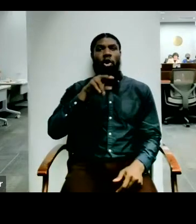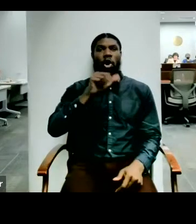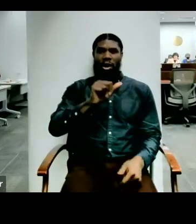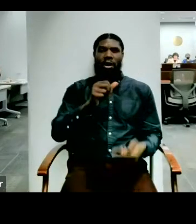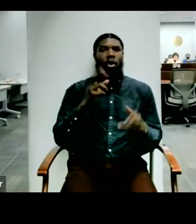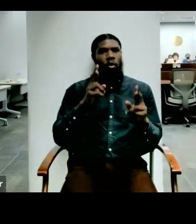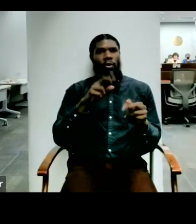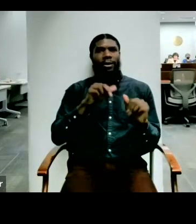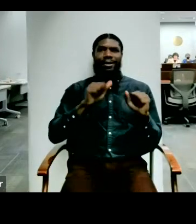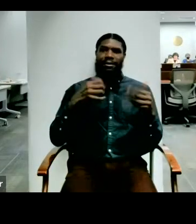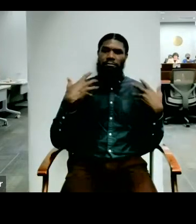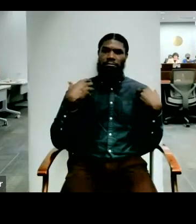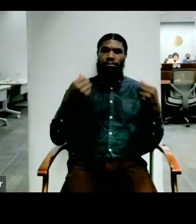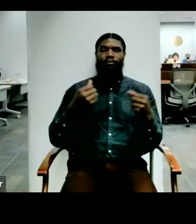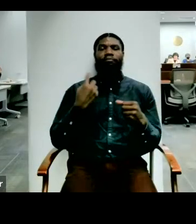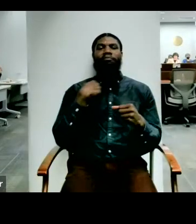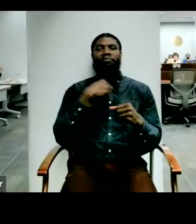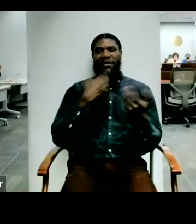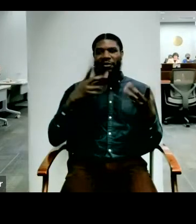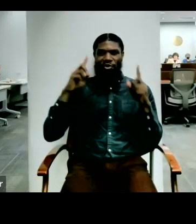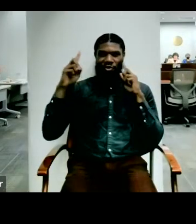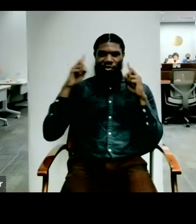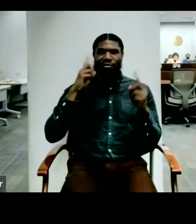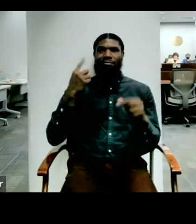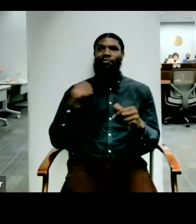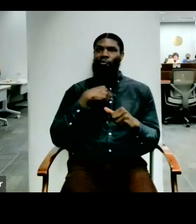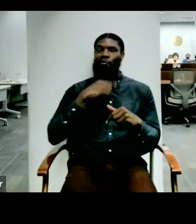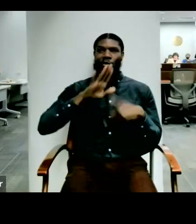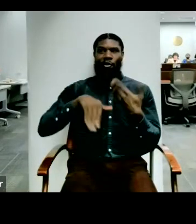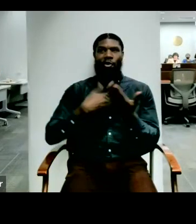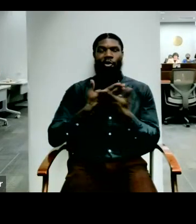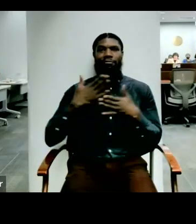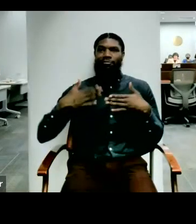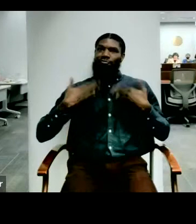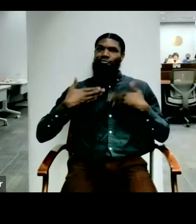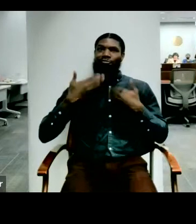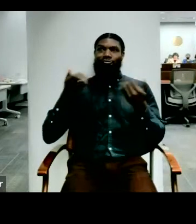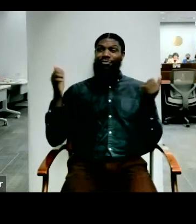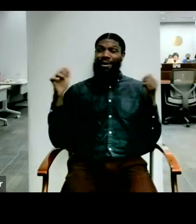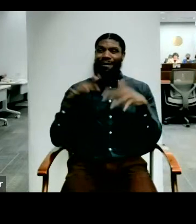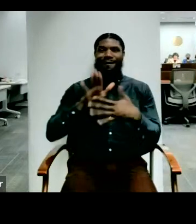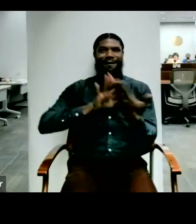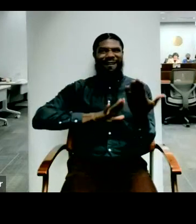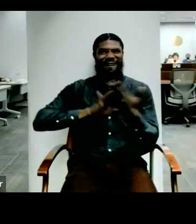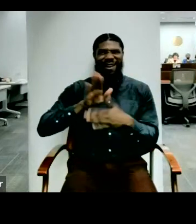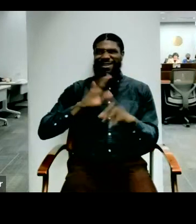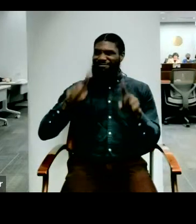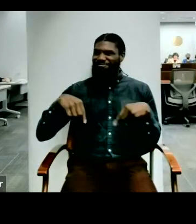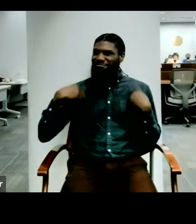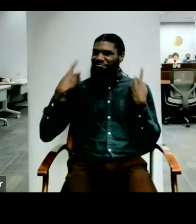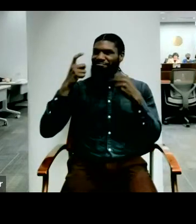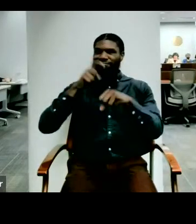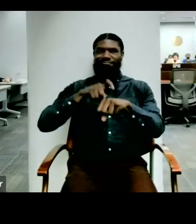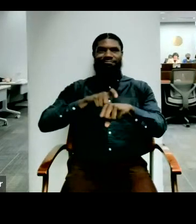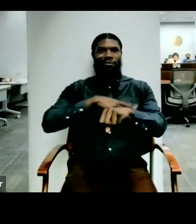As we heard, I think we're all glad to be here in it public, it's been too long and really grateful for those of you who have come to our